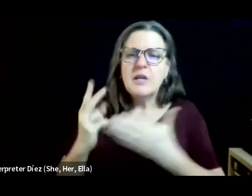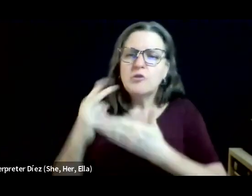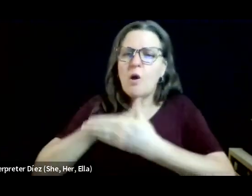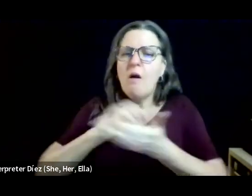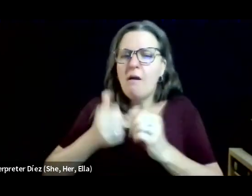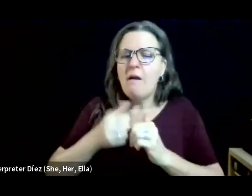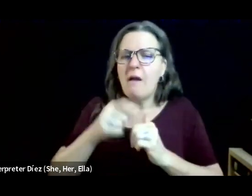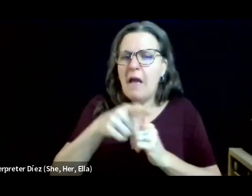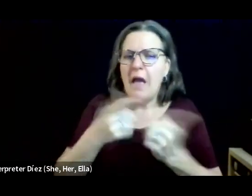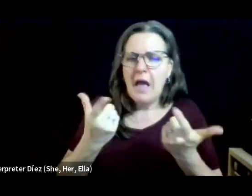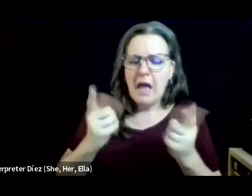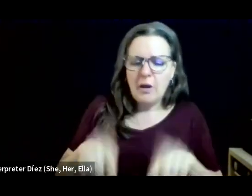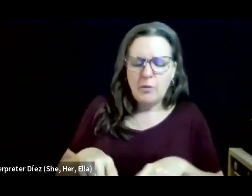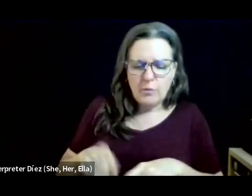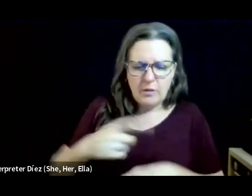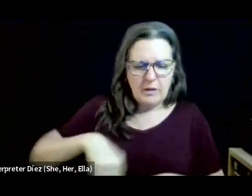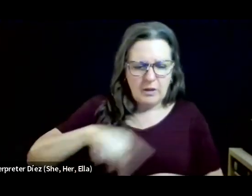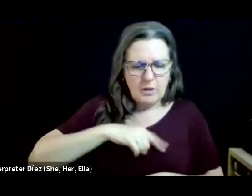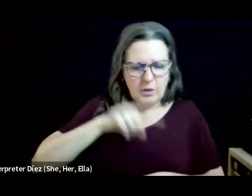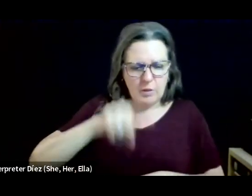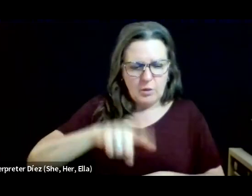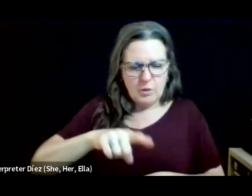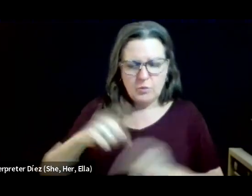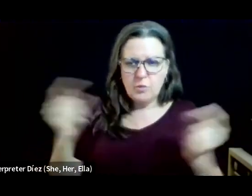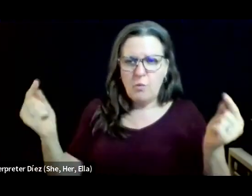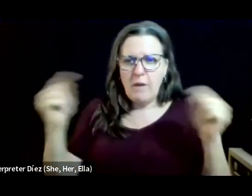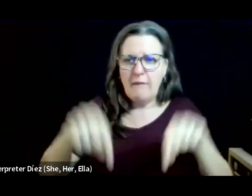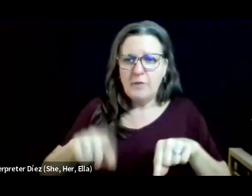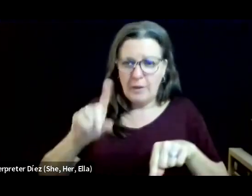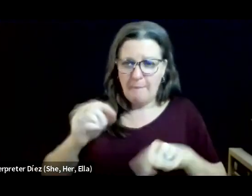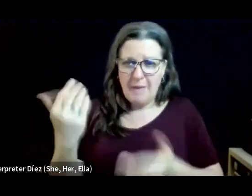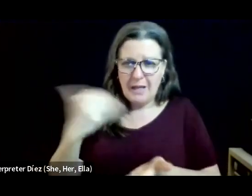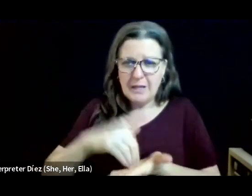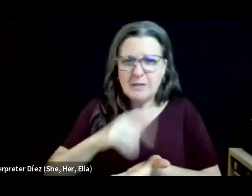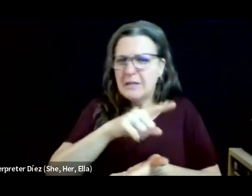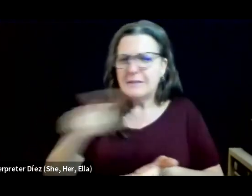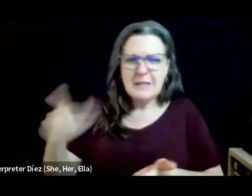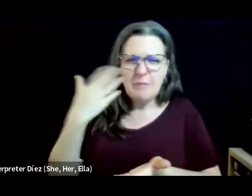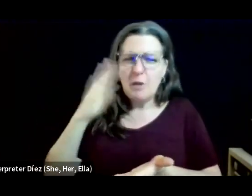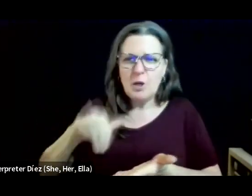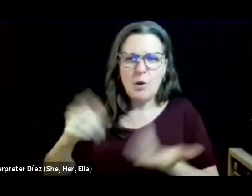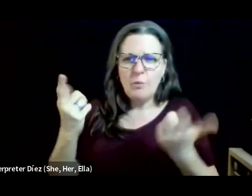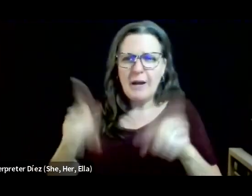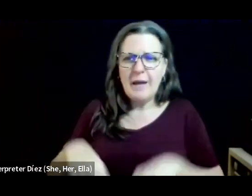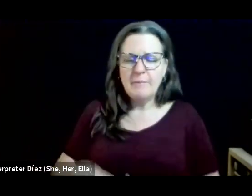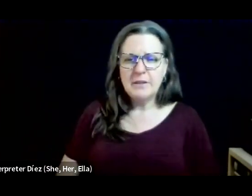We have to come back and do this again. Does anybody know what happened in this instance?